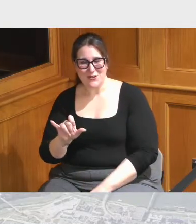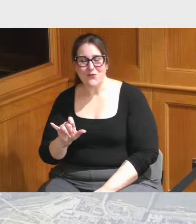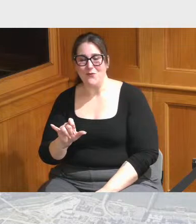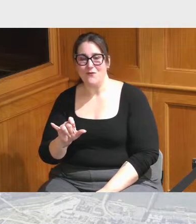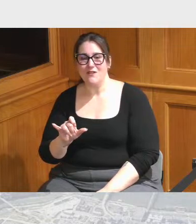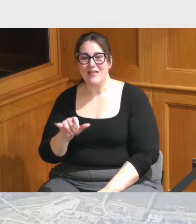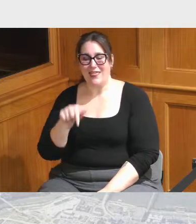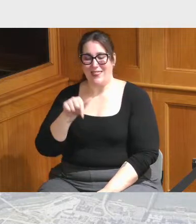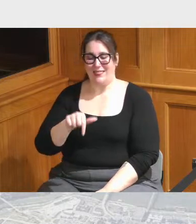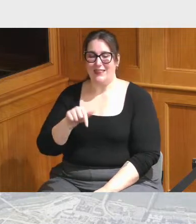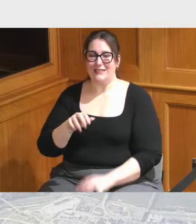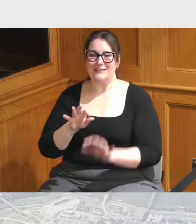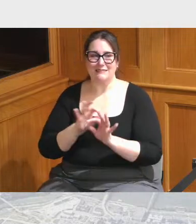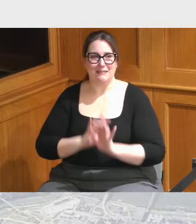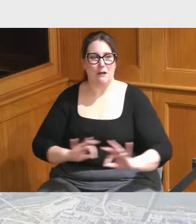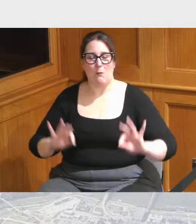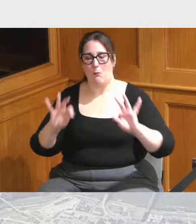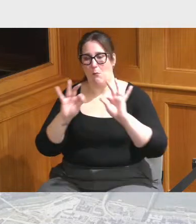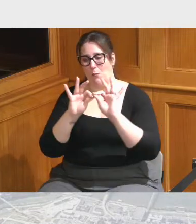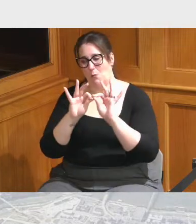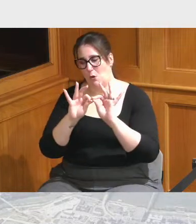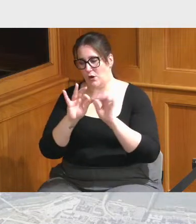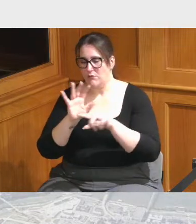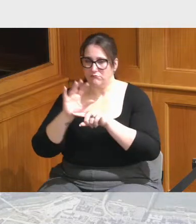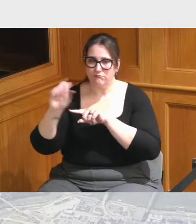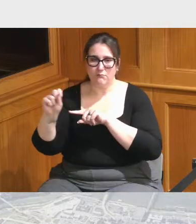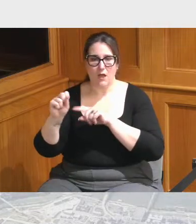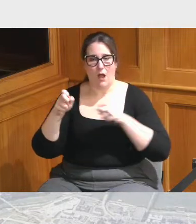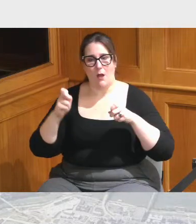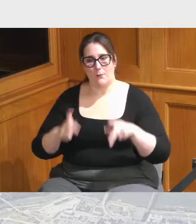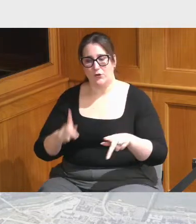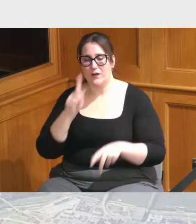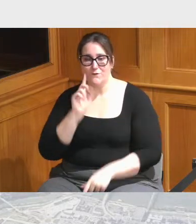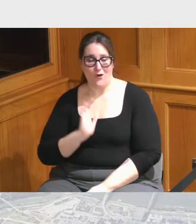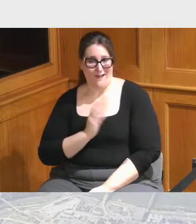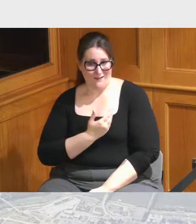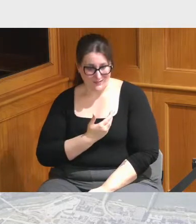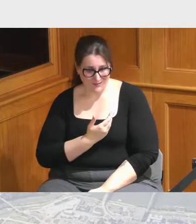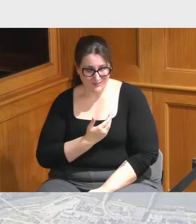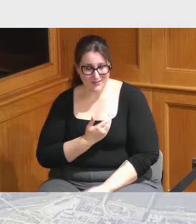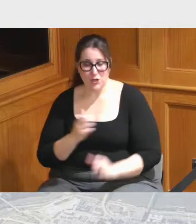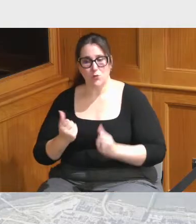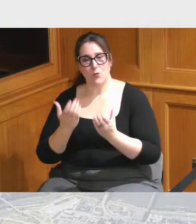is an exceptional opportunity for us to be present here and providing some urban design knowledge and